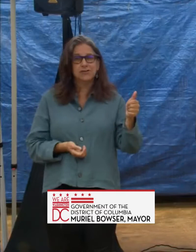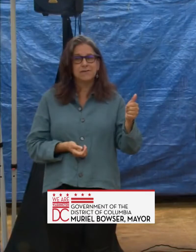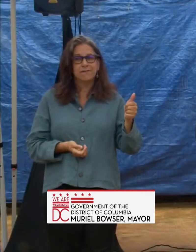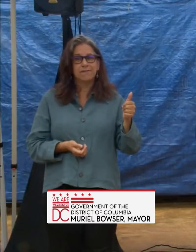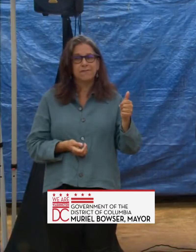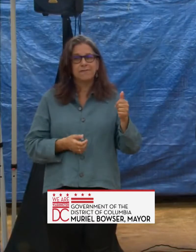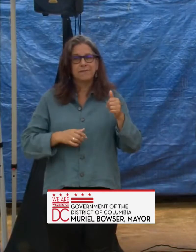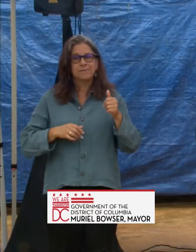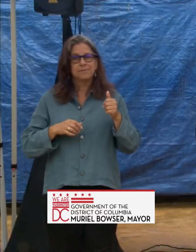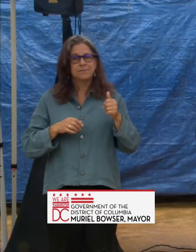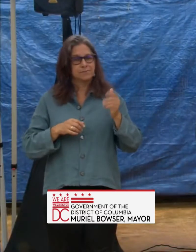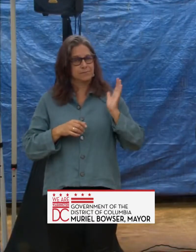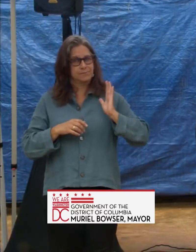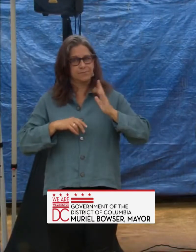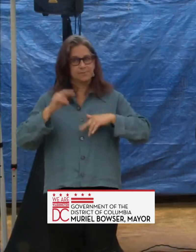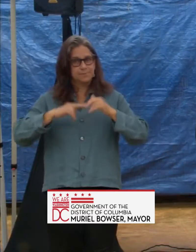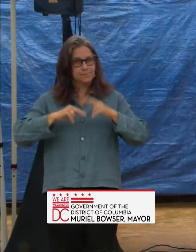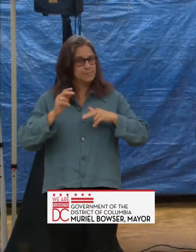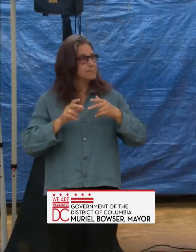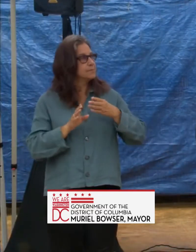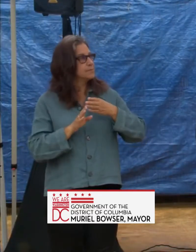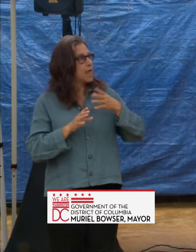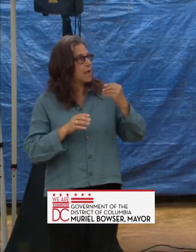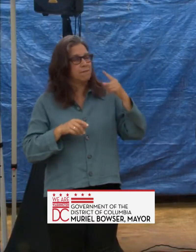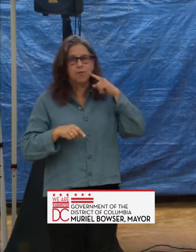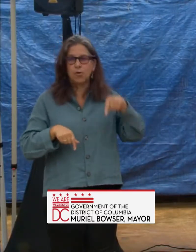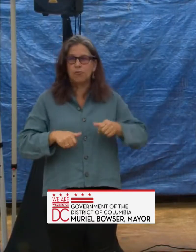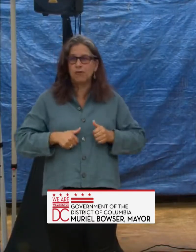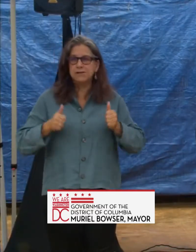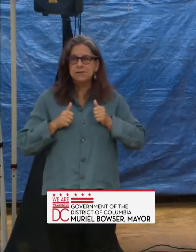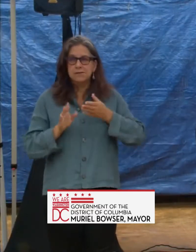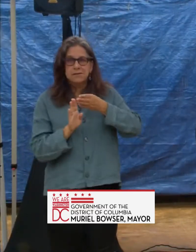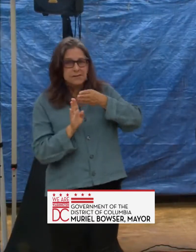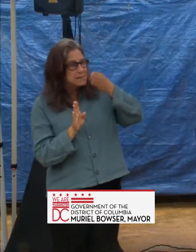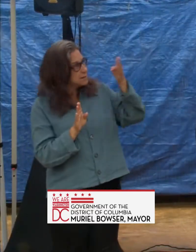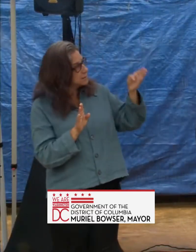NEXT-DOOR IN 1970. SO THANK YOU, DR.